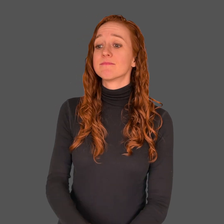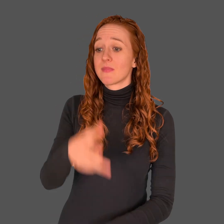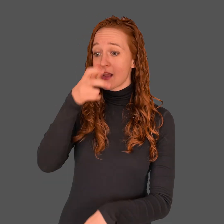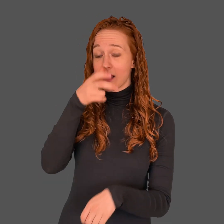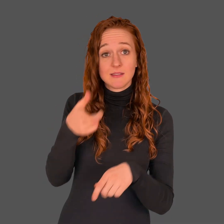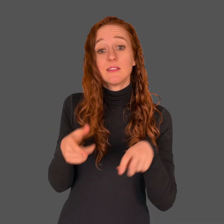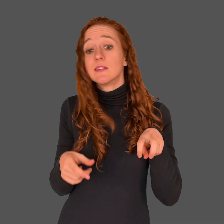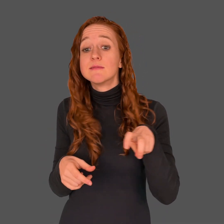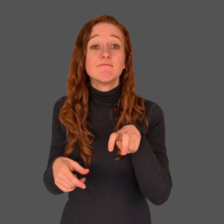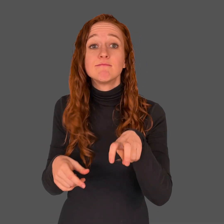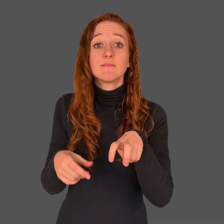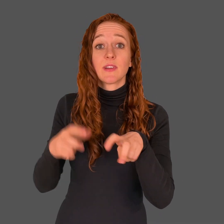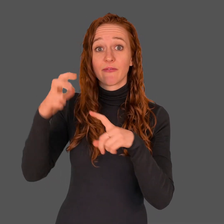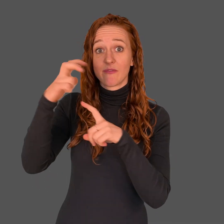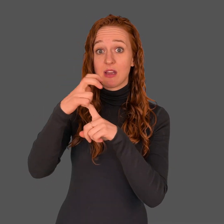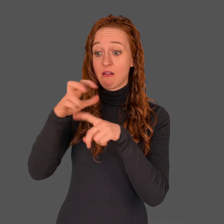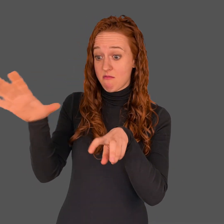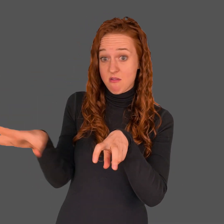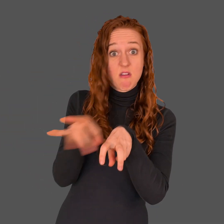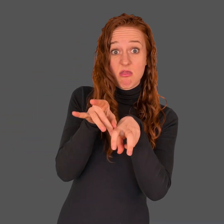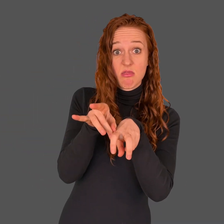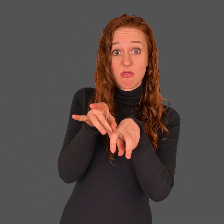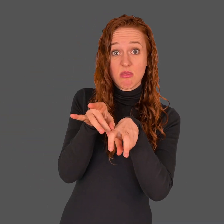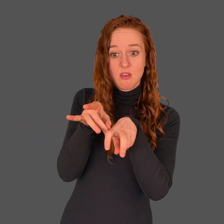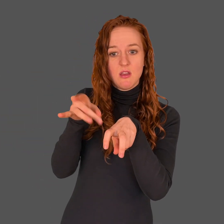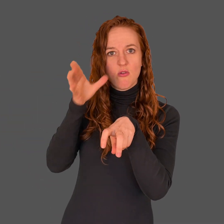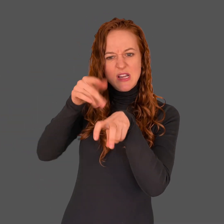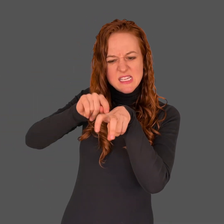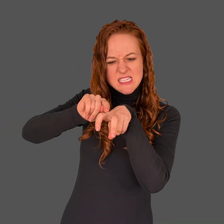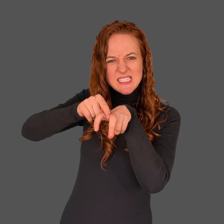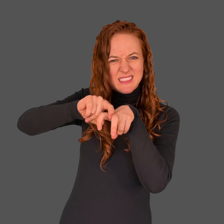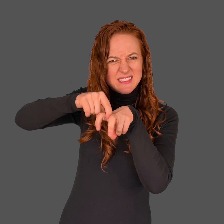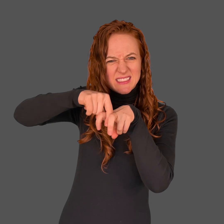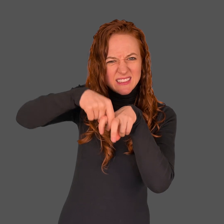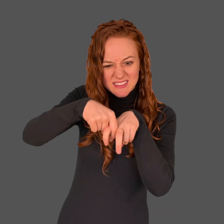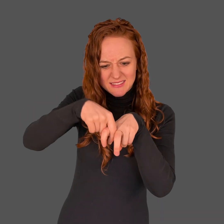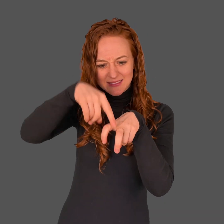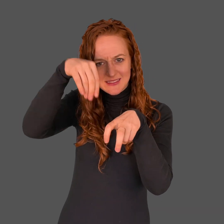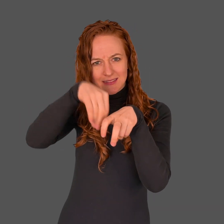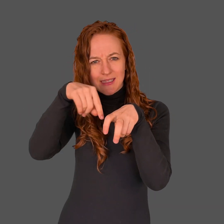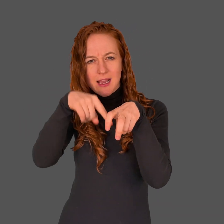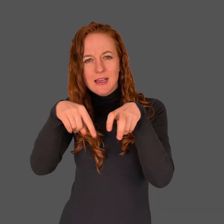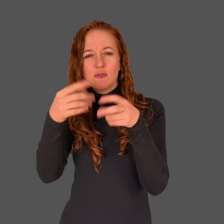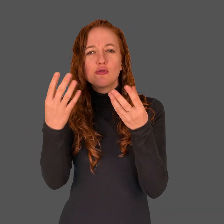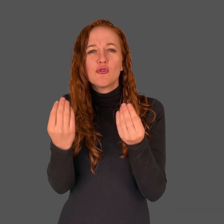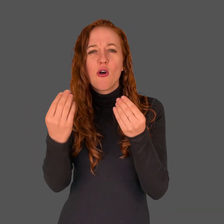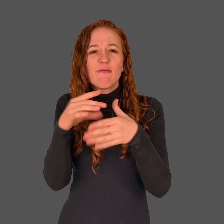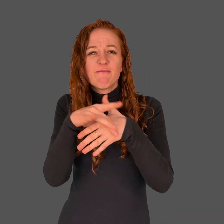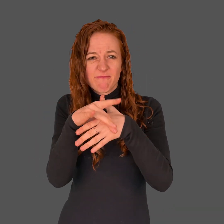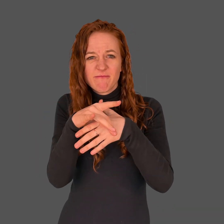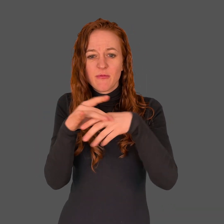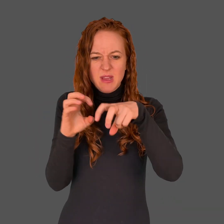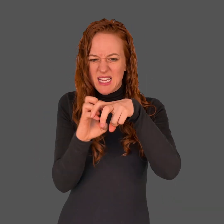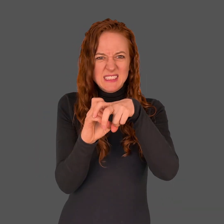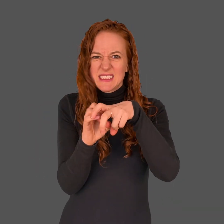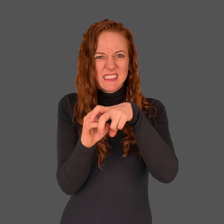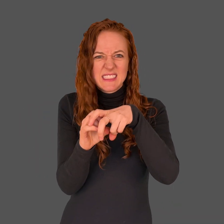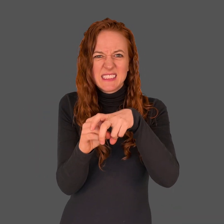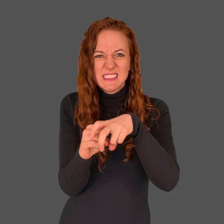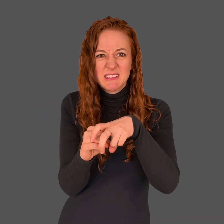The fungus finds its way underneath the ant's exoskeleton and begins to consume soft tissue.